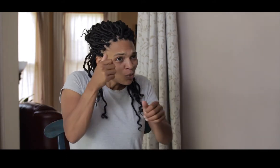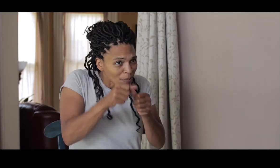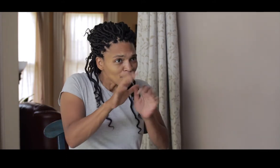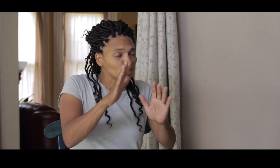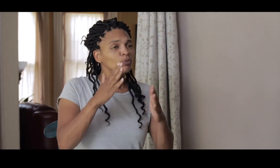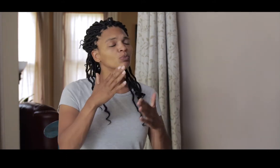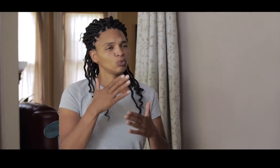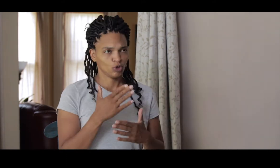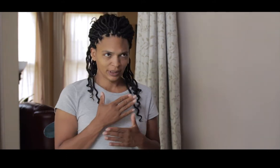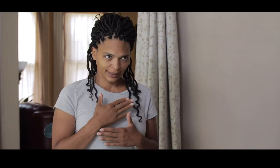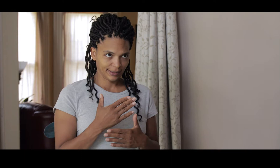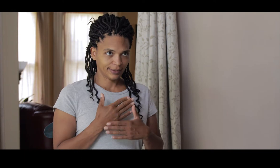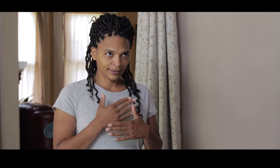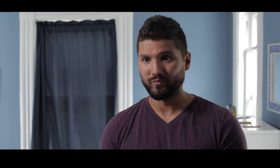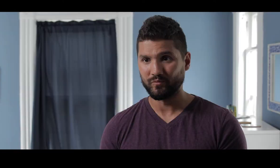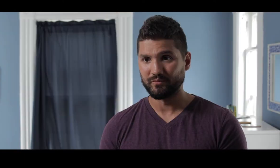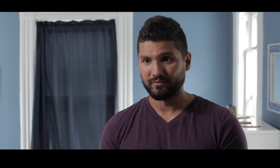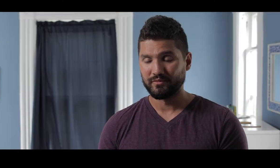Just remember to breathe. Okay…